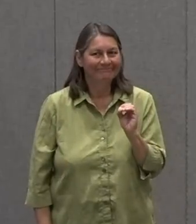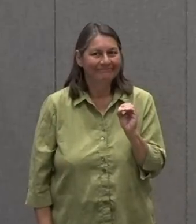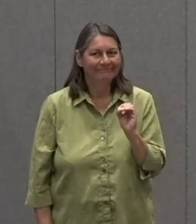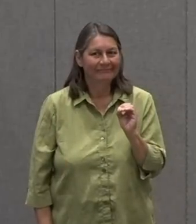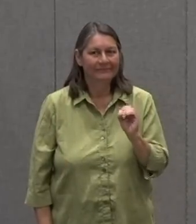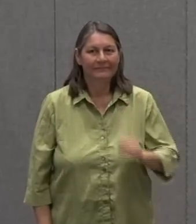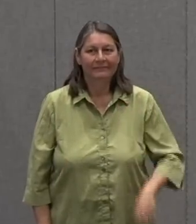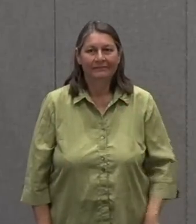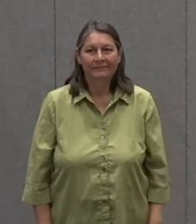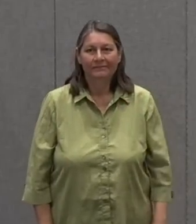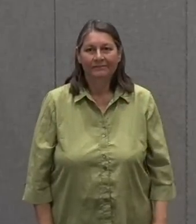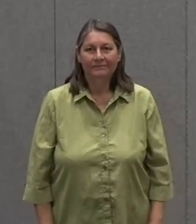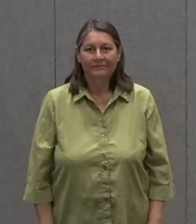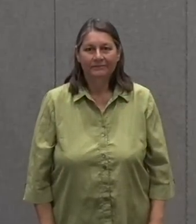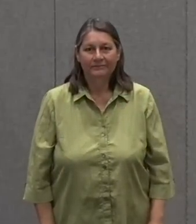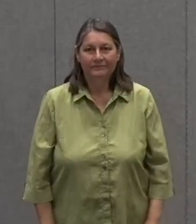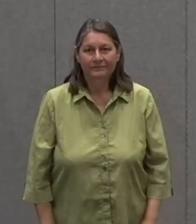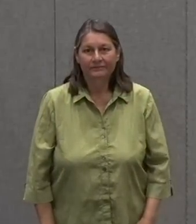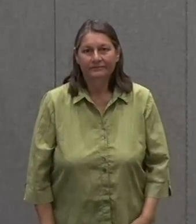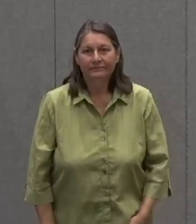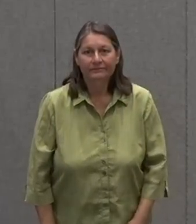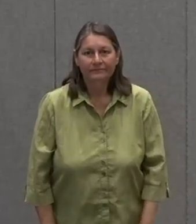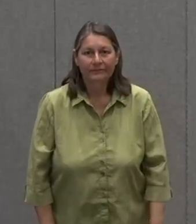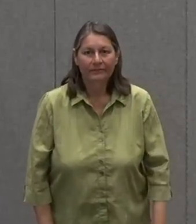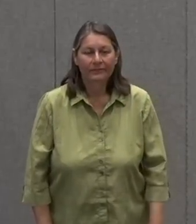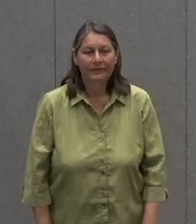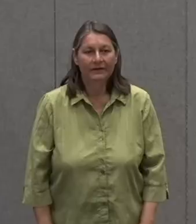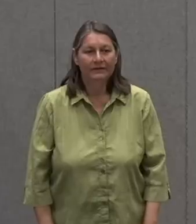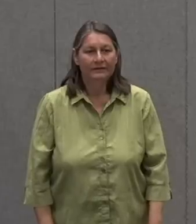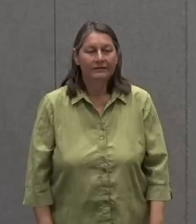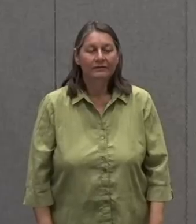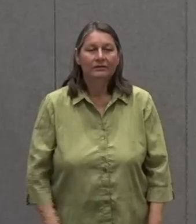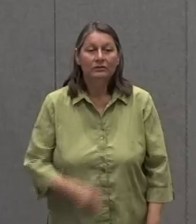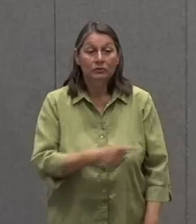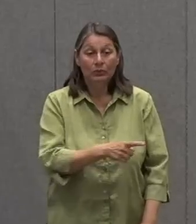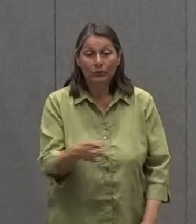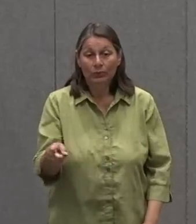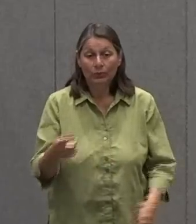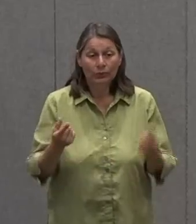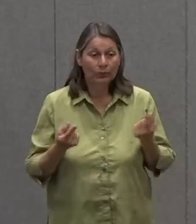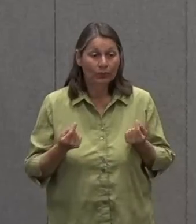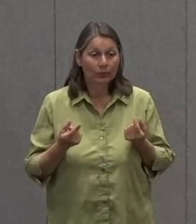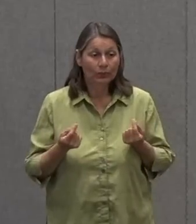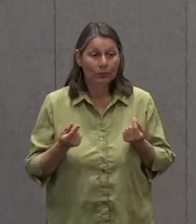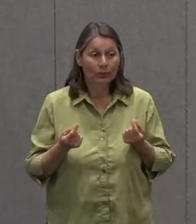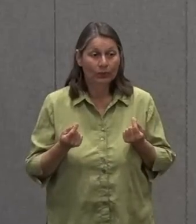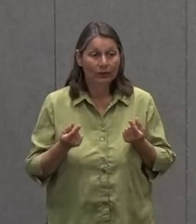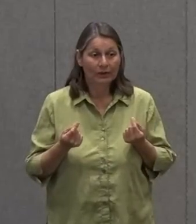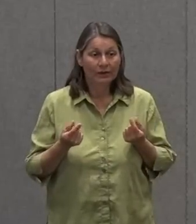Zero. So what I would like you guys to do is I'd like you to take this to a family member,